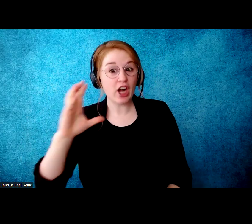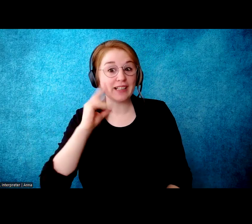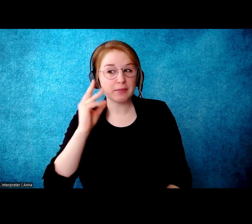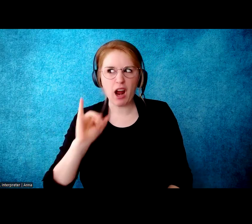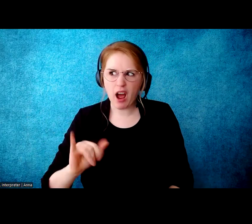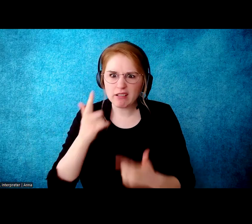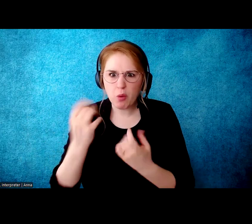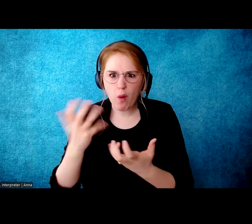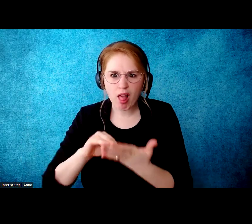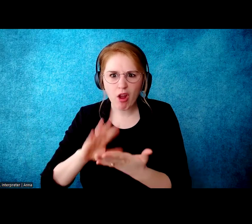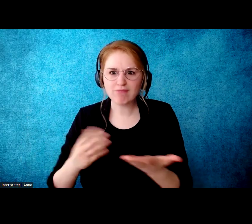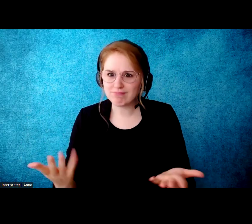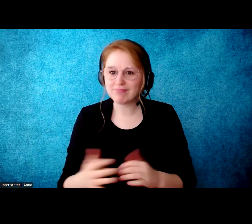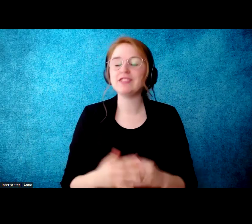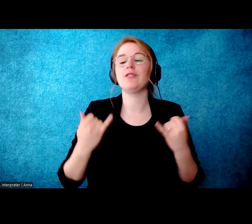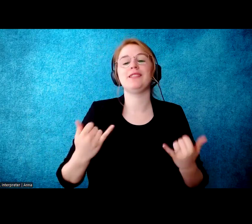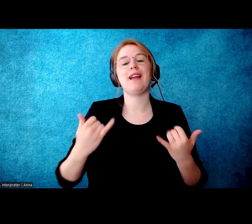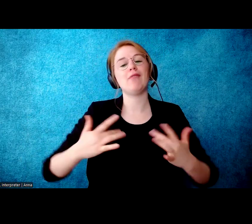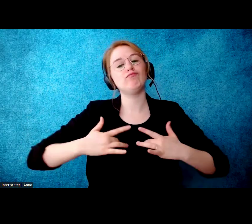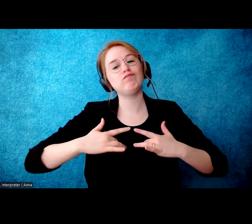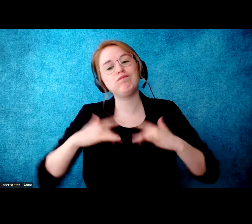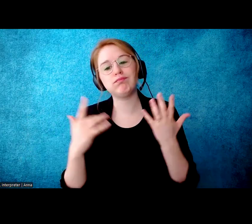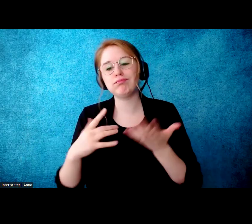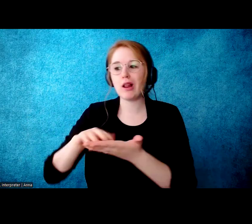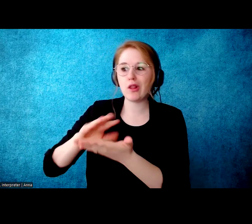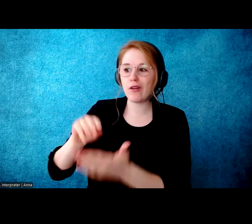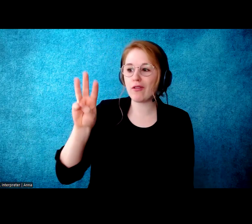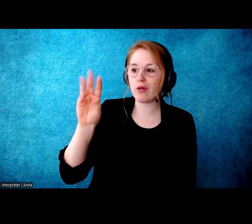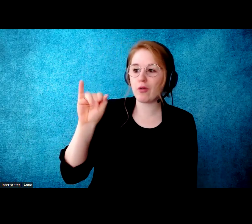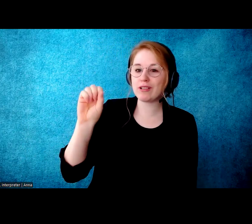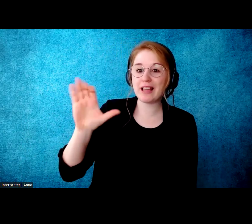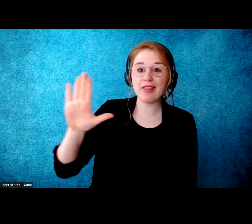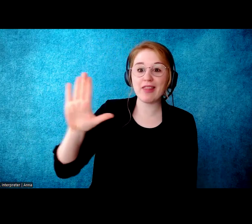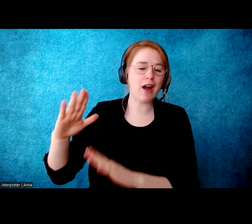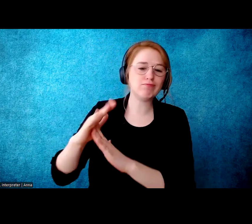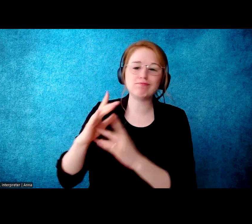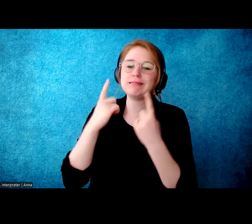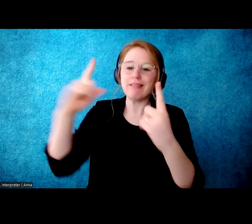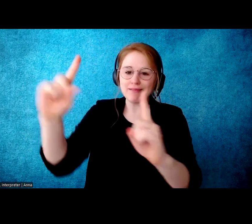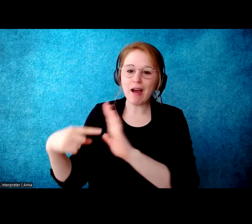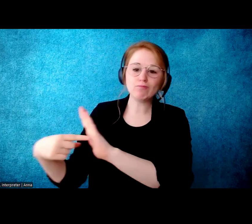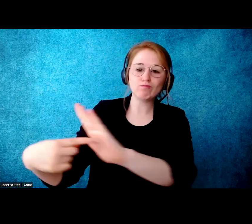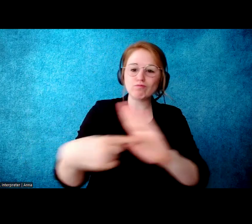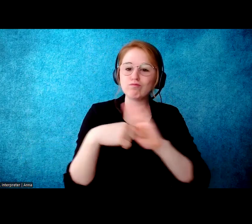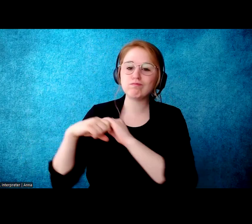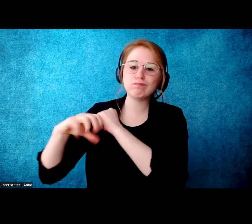So today we are so excited to learn about Wisconsin's successful marketing campaign to attract new direct care professionals